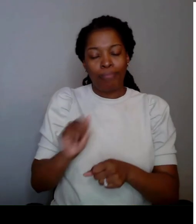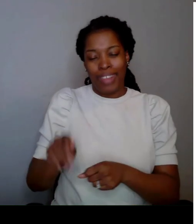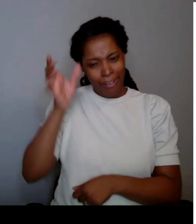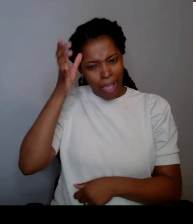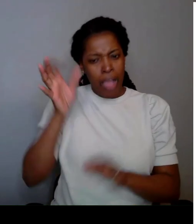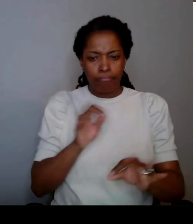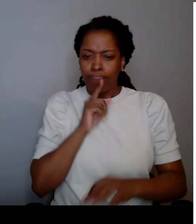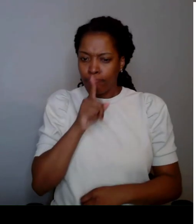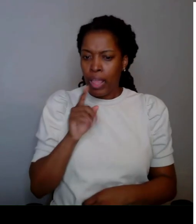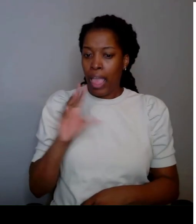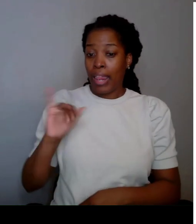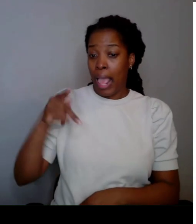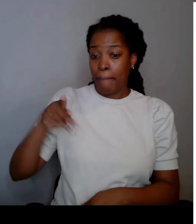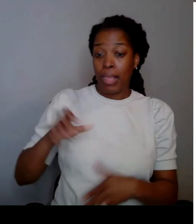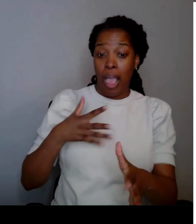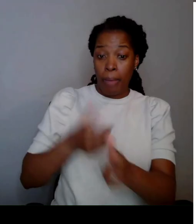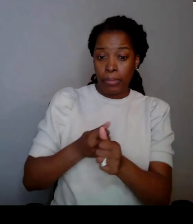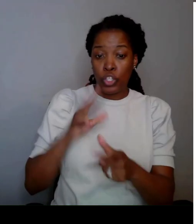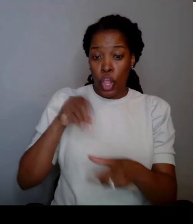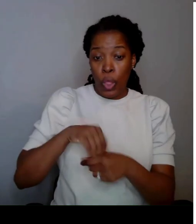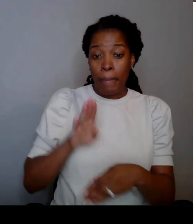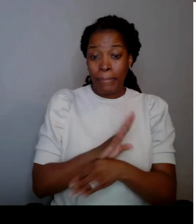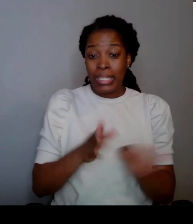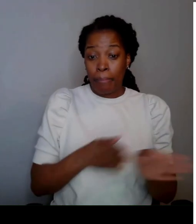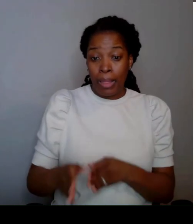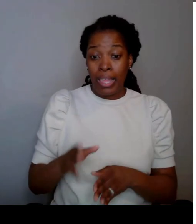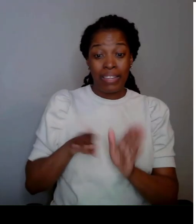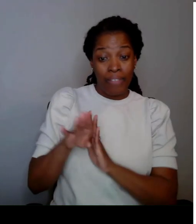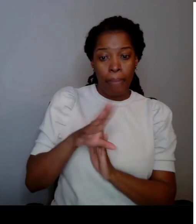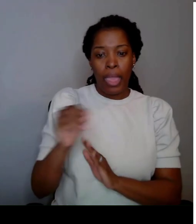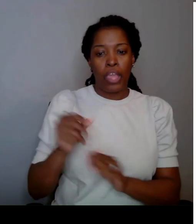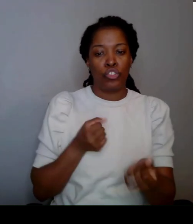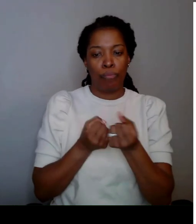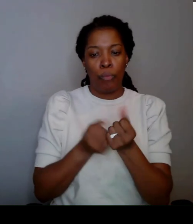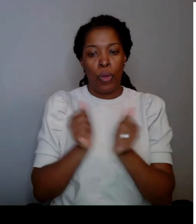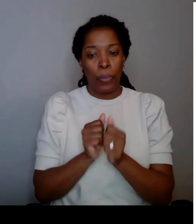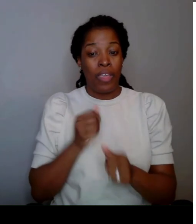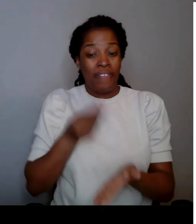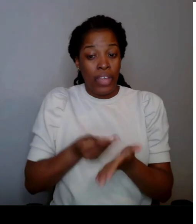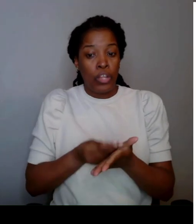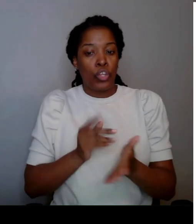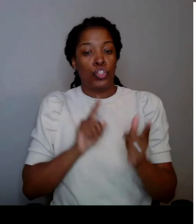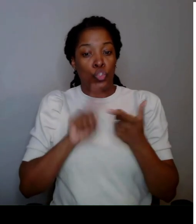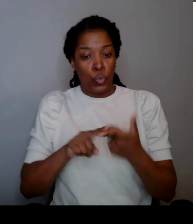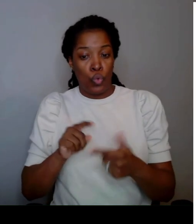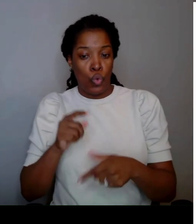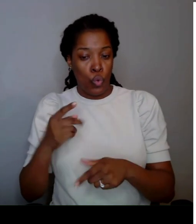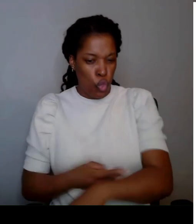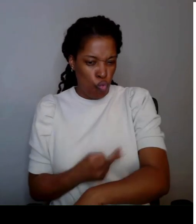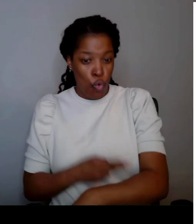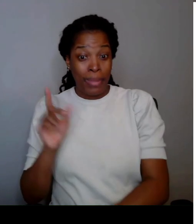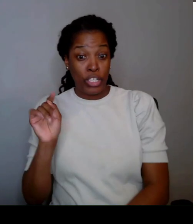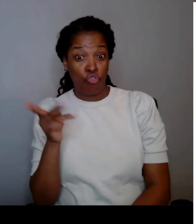Step three Business plan and financial Projections. At this stage, you'll work with your VR counselor and a